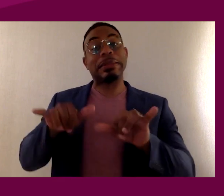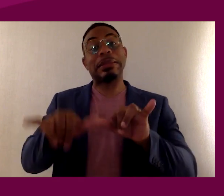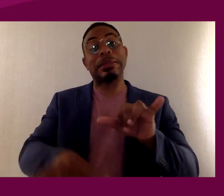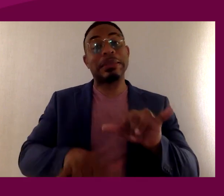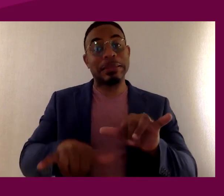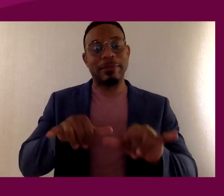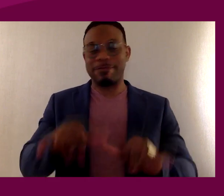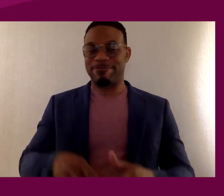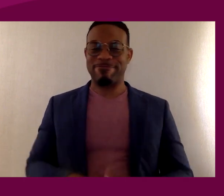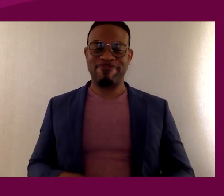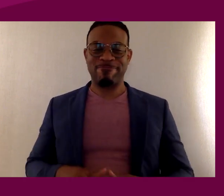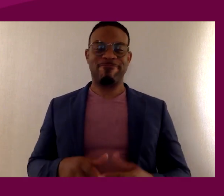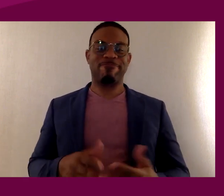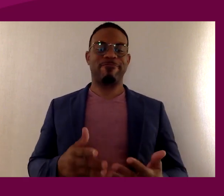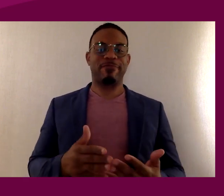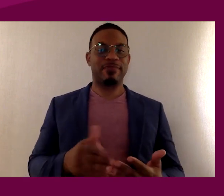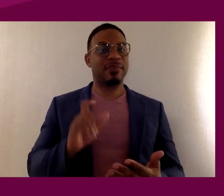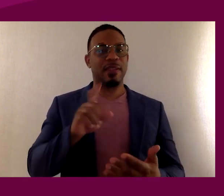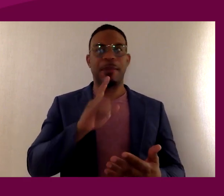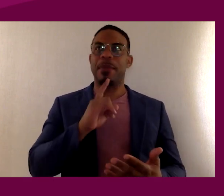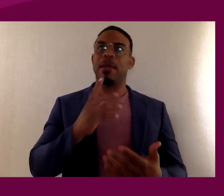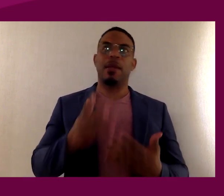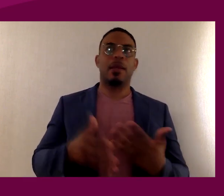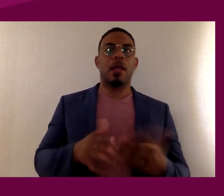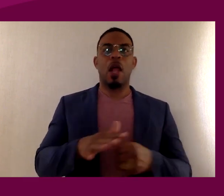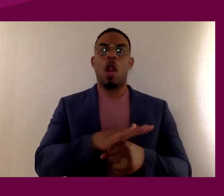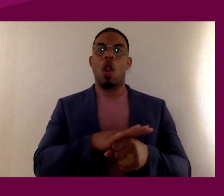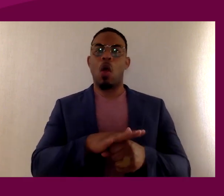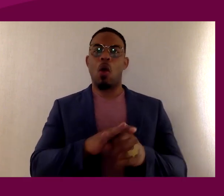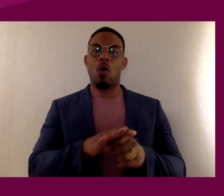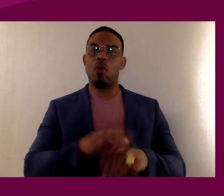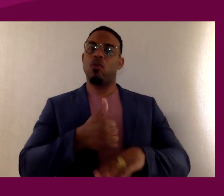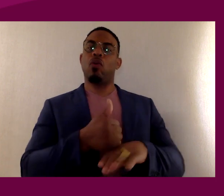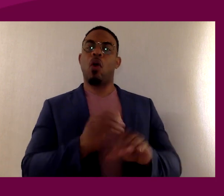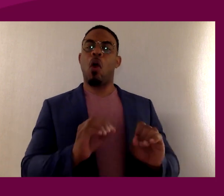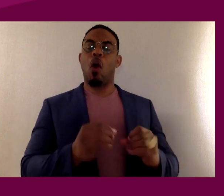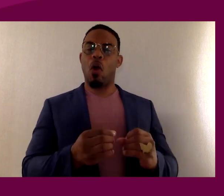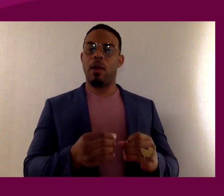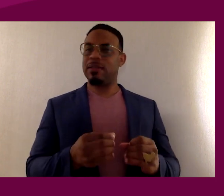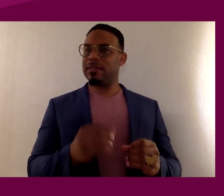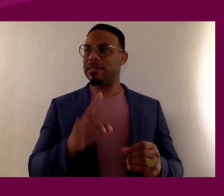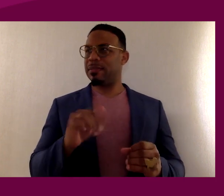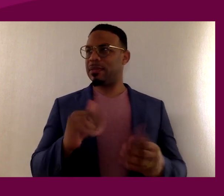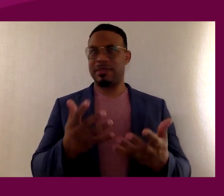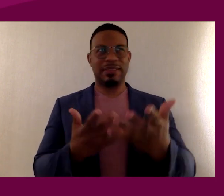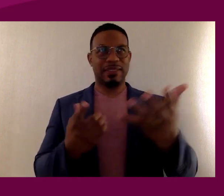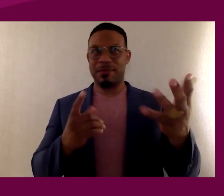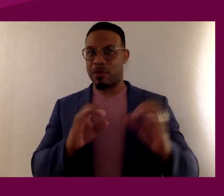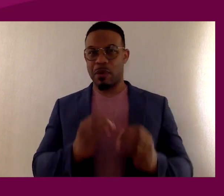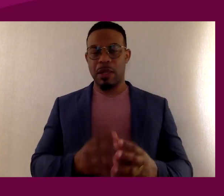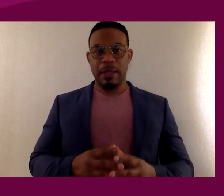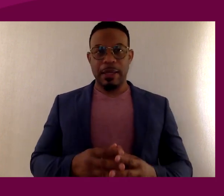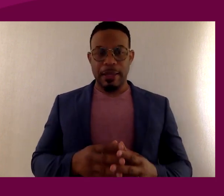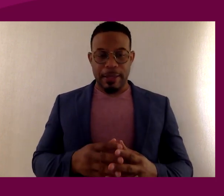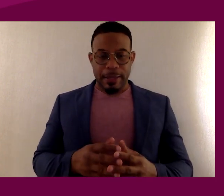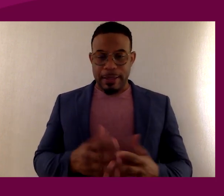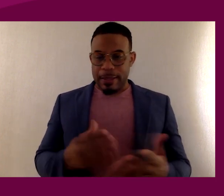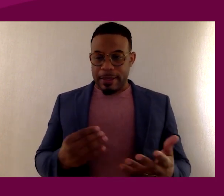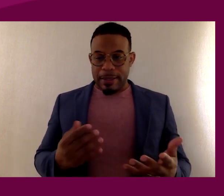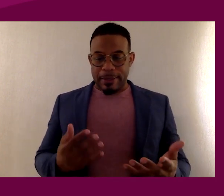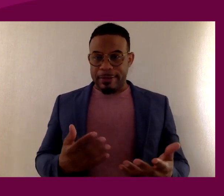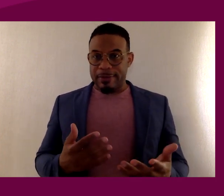didn't have money to stay forever. And there needed to be a local disability organization.